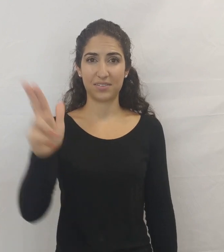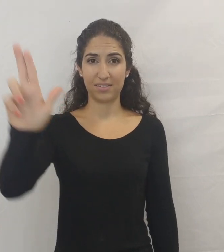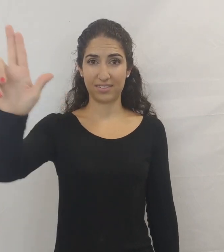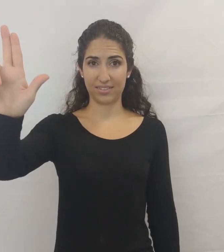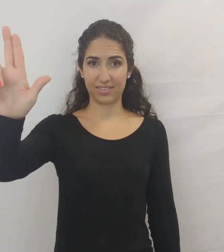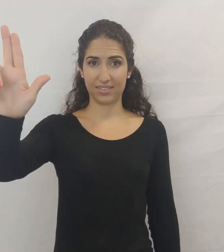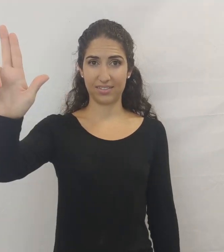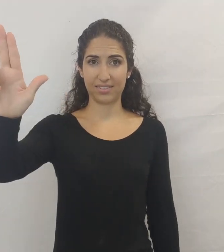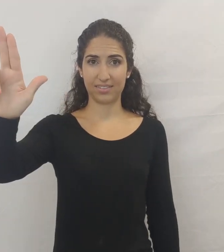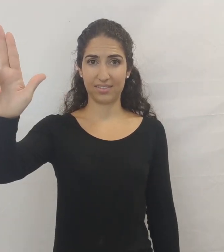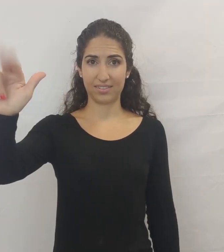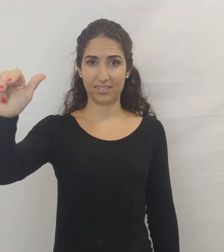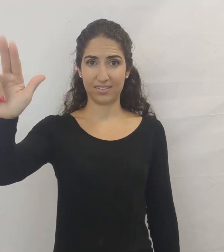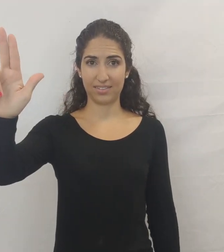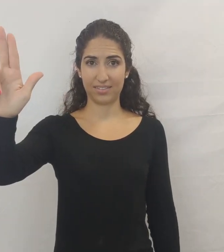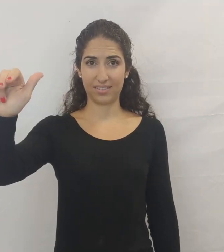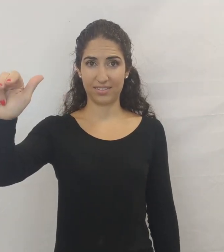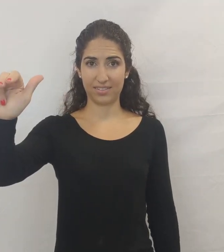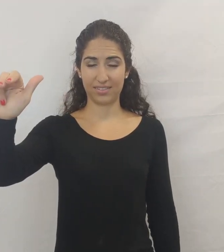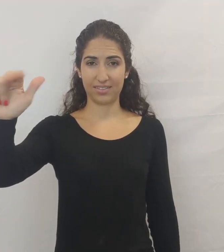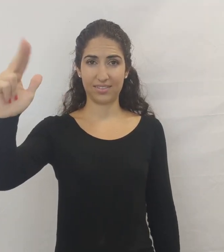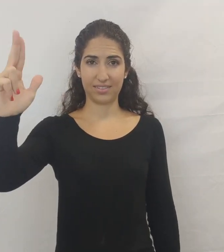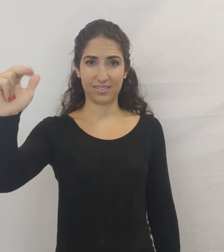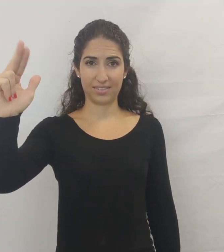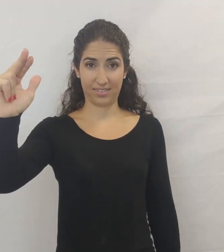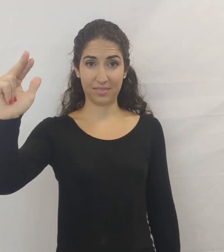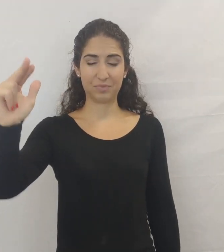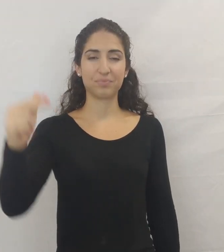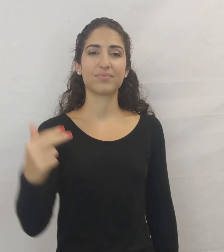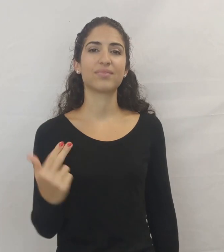So the two fingers are together now, and the thumb is out,